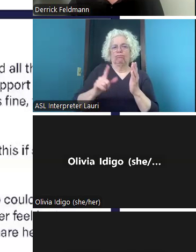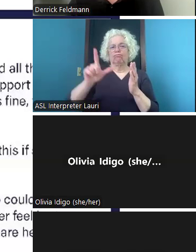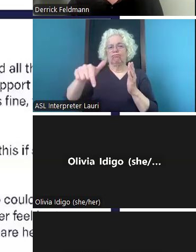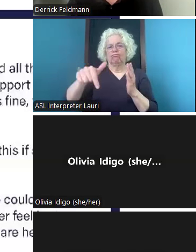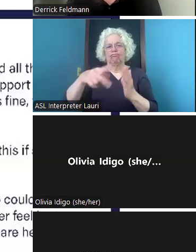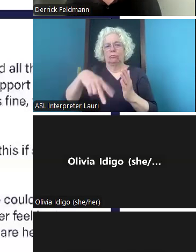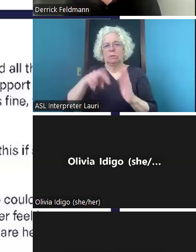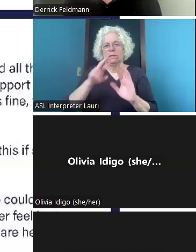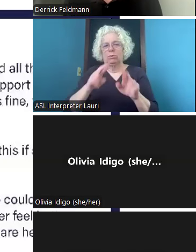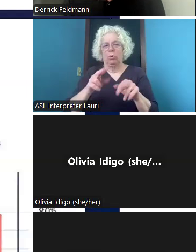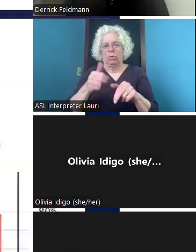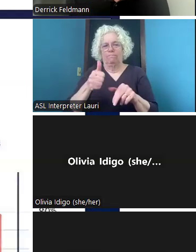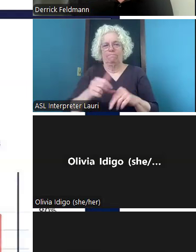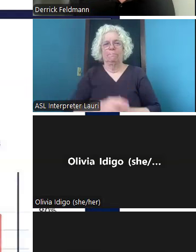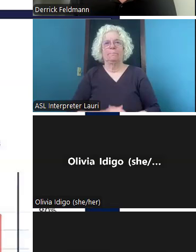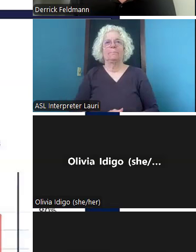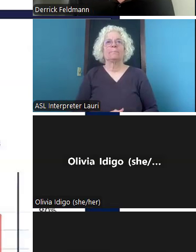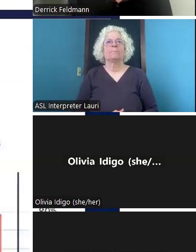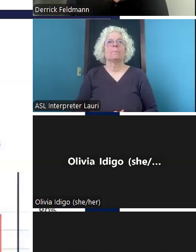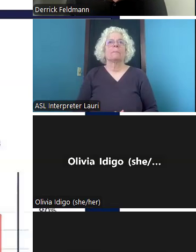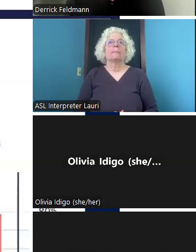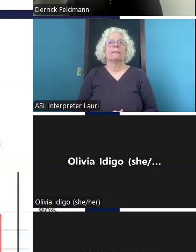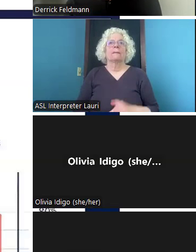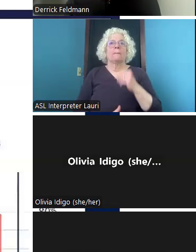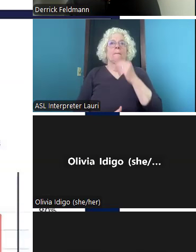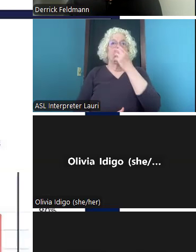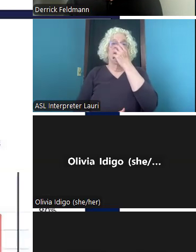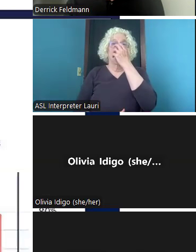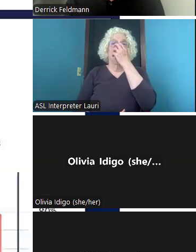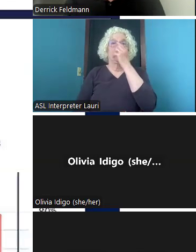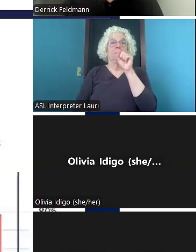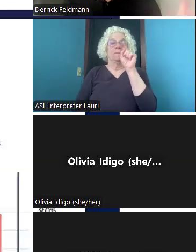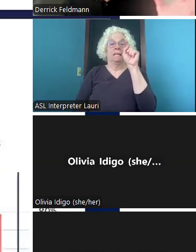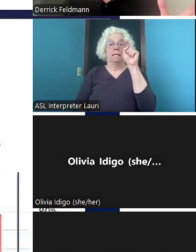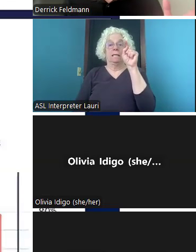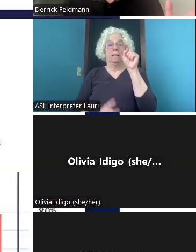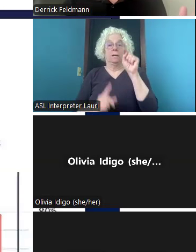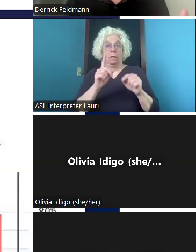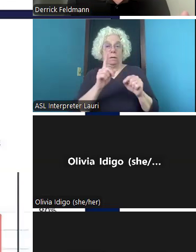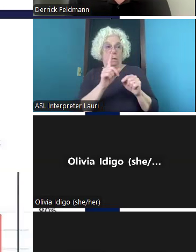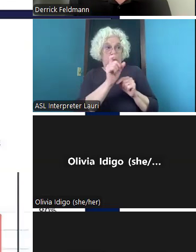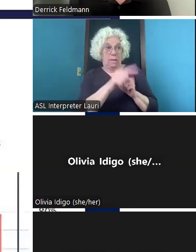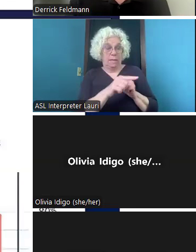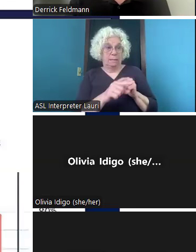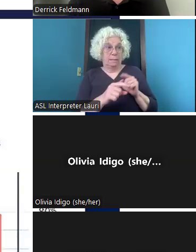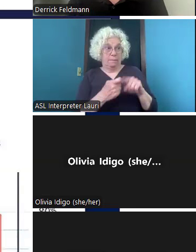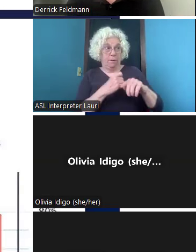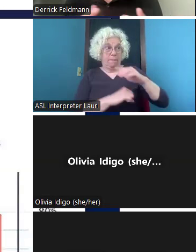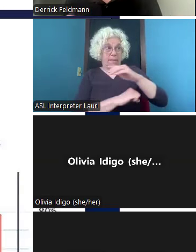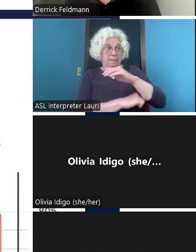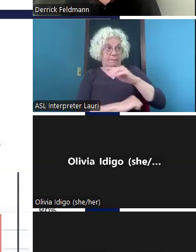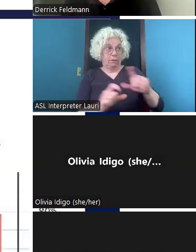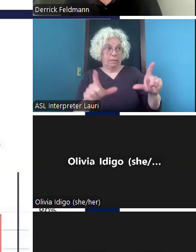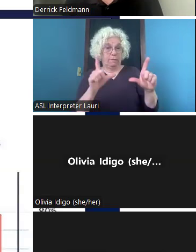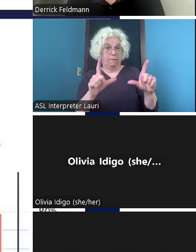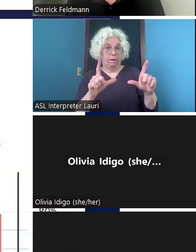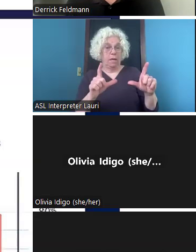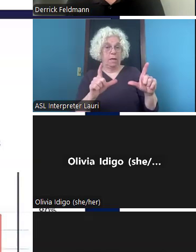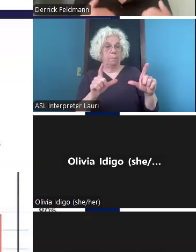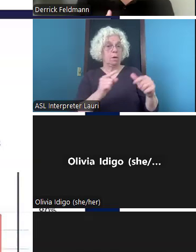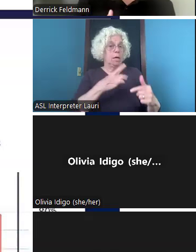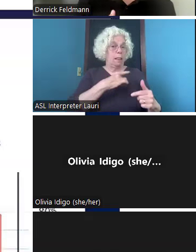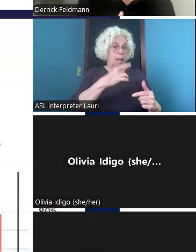On this piece here, we asked them, you know, based upon the foundational frame, what did you like?